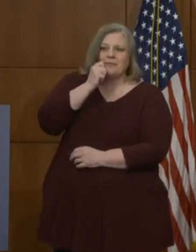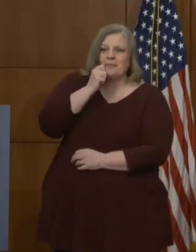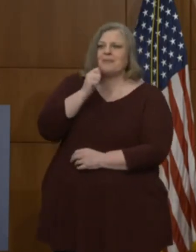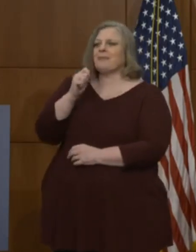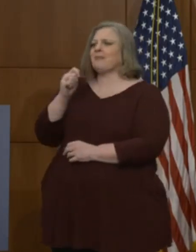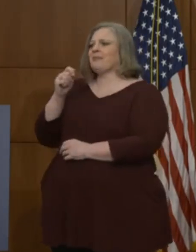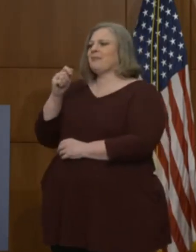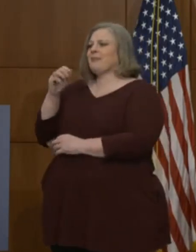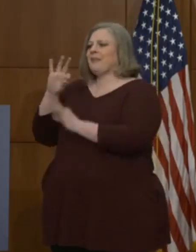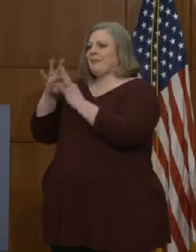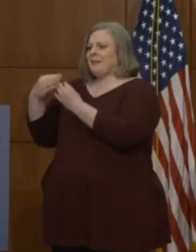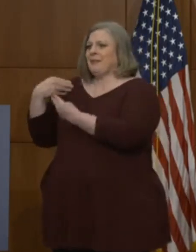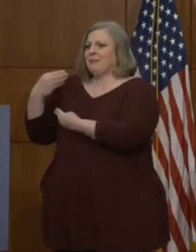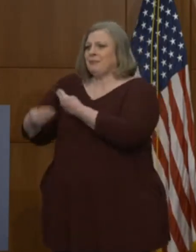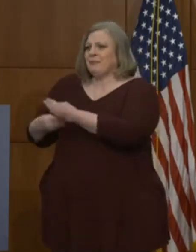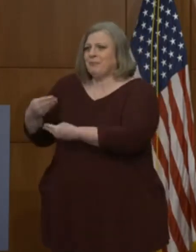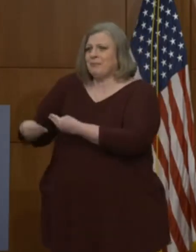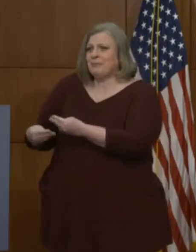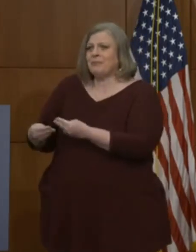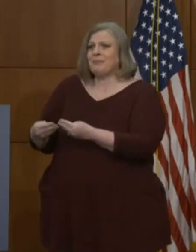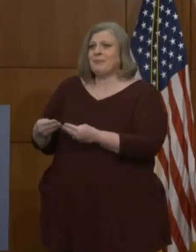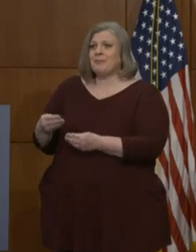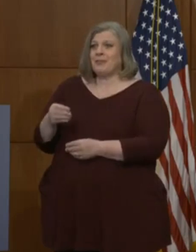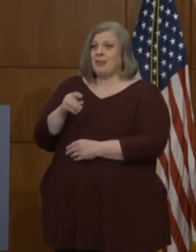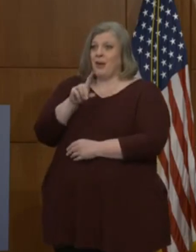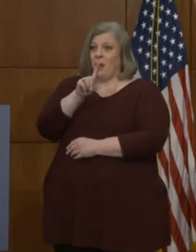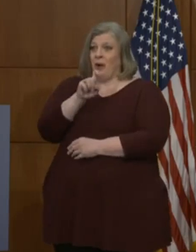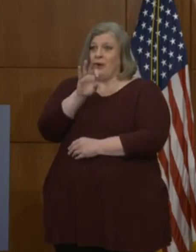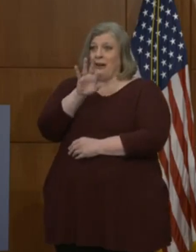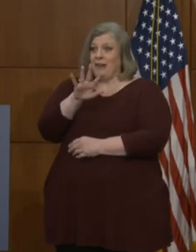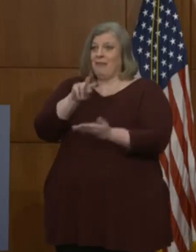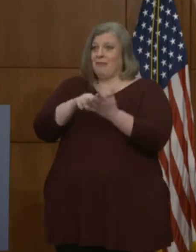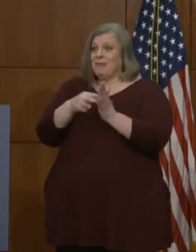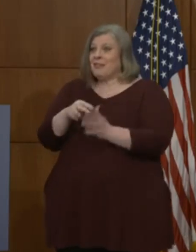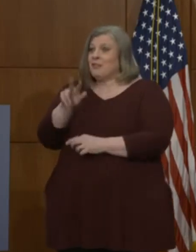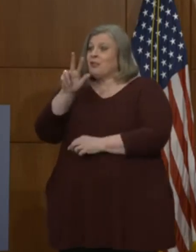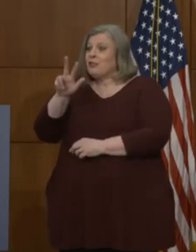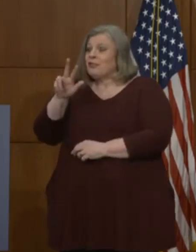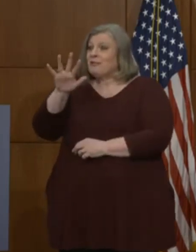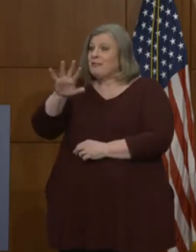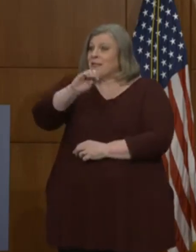AMERICANS AND WITH THE RACE AND ETHNICITY DATA AVAILABLE ON THE ETHNICITY DATA AVAILABLE ON THE HUNDRED SIXTY EIGHT OF OUR HUNDRED SIXTY EIGHT OF OUR TOTAL OF ONE NINETY FIVE THAT